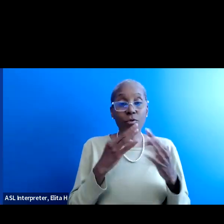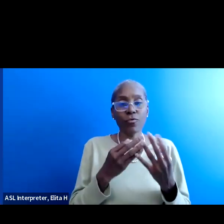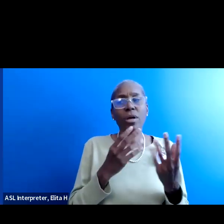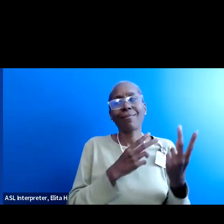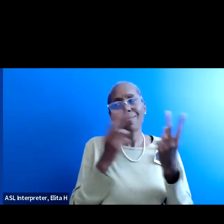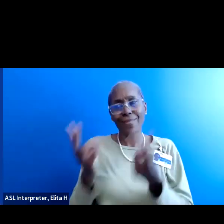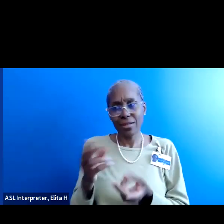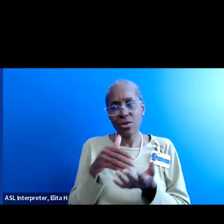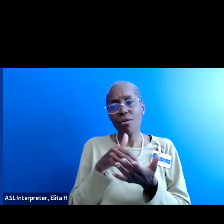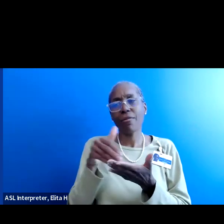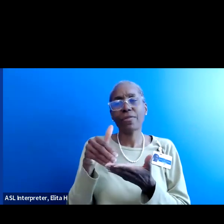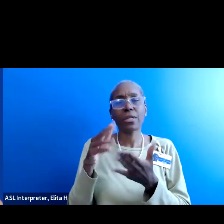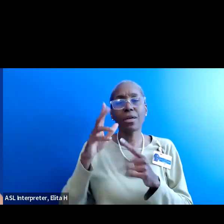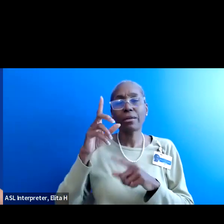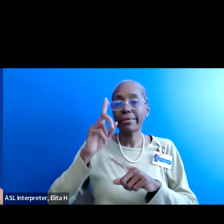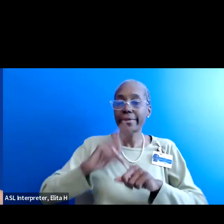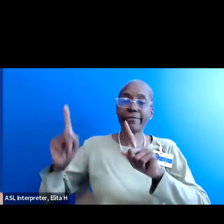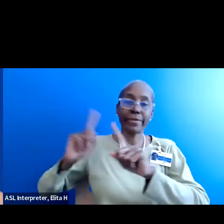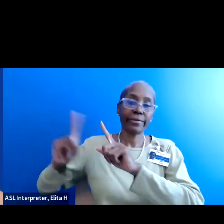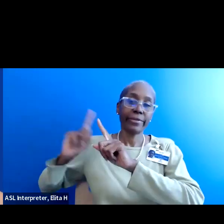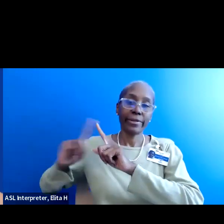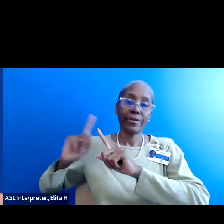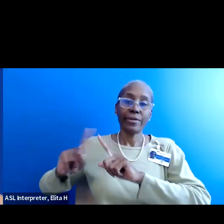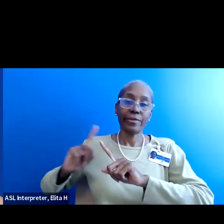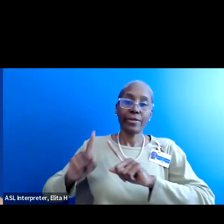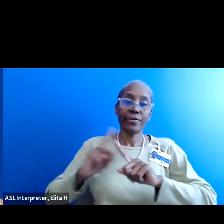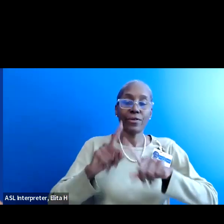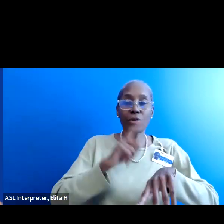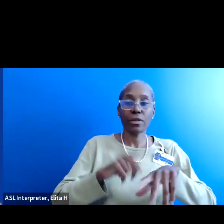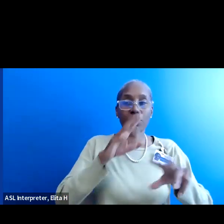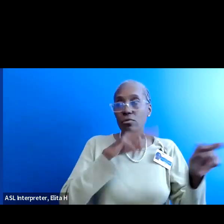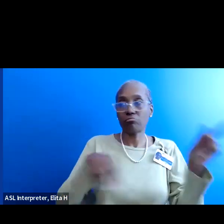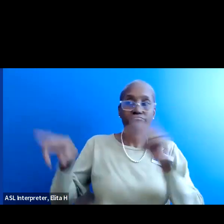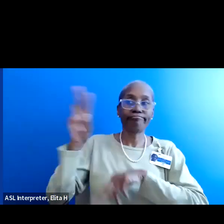varying times so you can observe care during those different times of day.